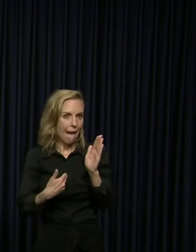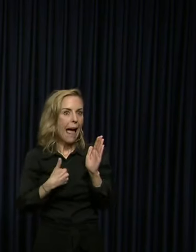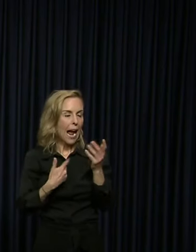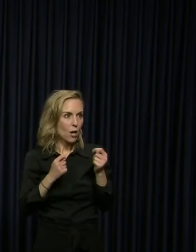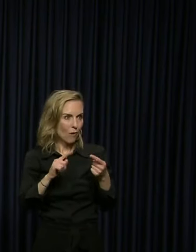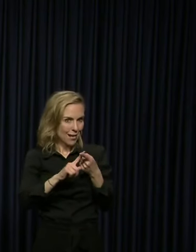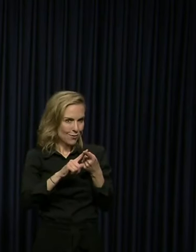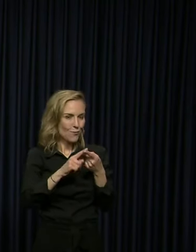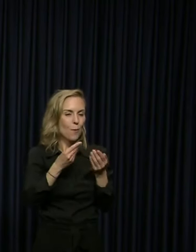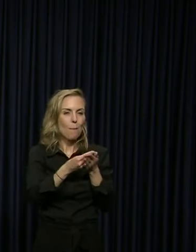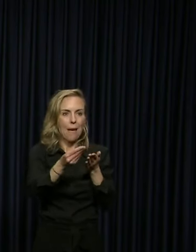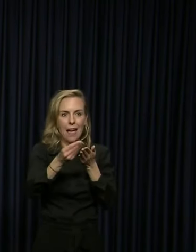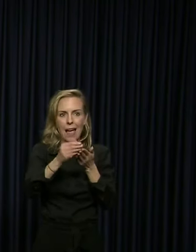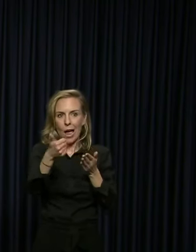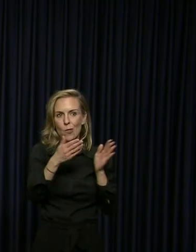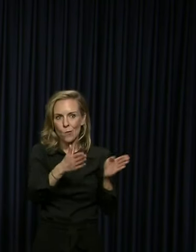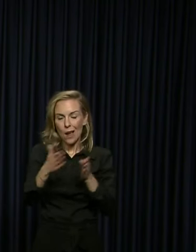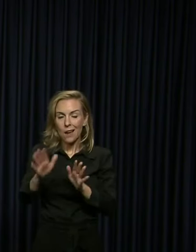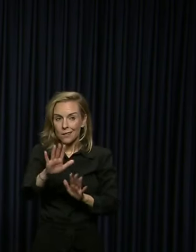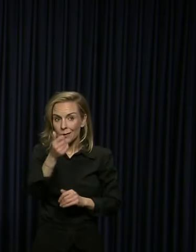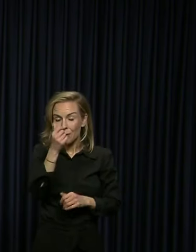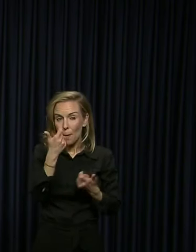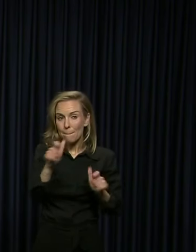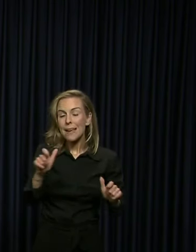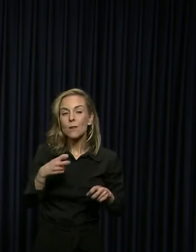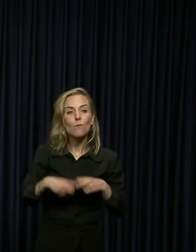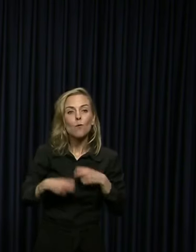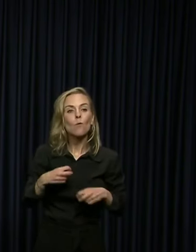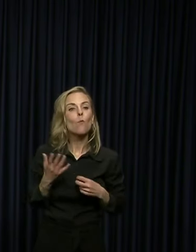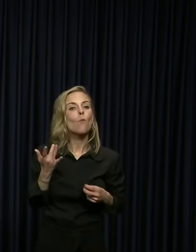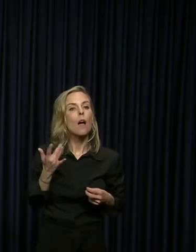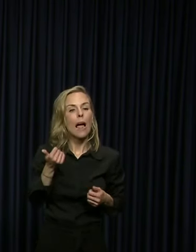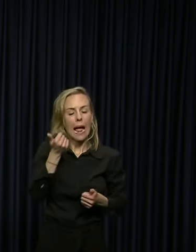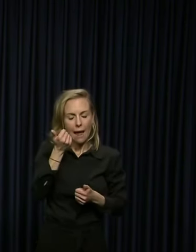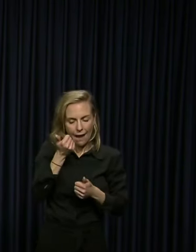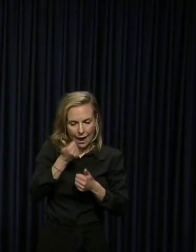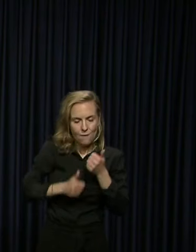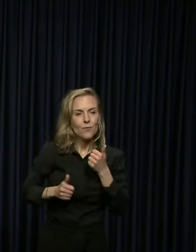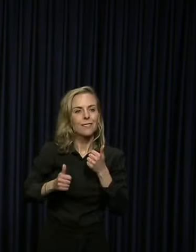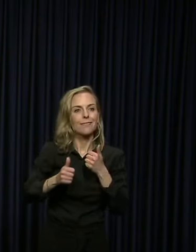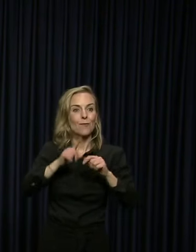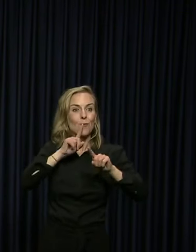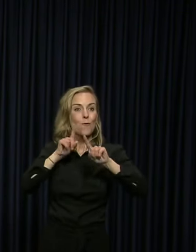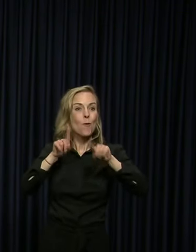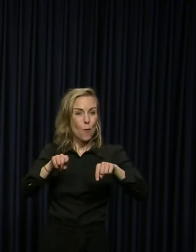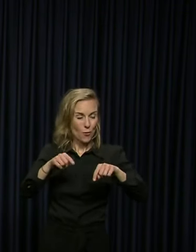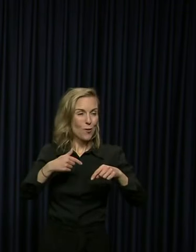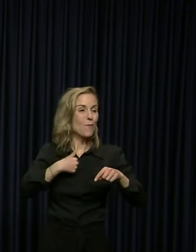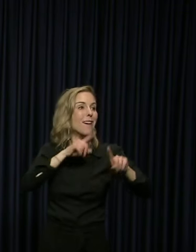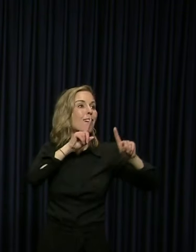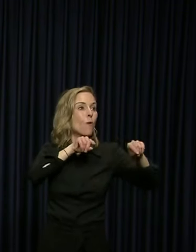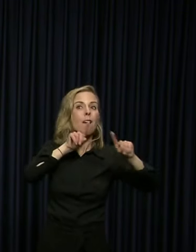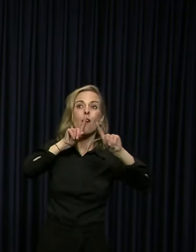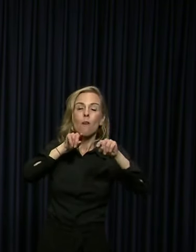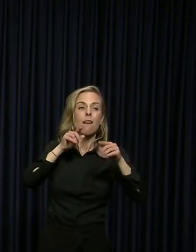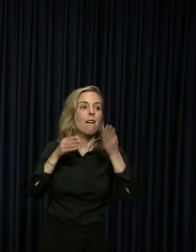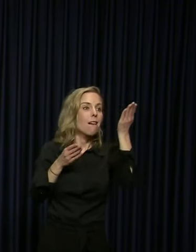VISITATION AND THEIR CONCERN ABOUT THAT SCENARIO. DO YOU HAVE ANY ADVICE OR WORDS?